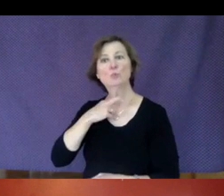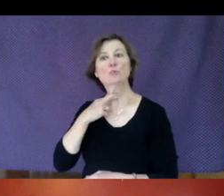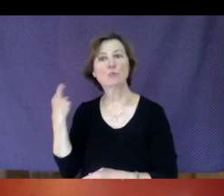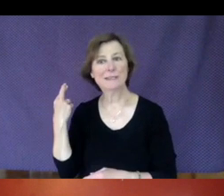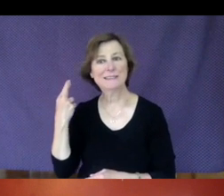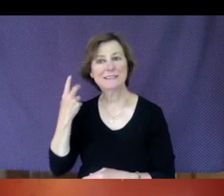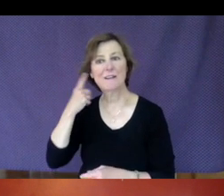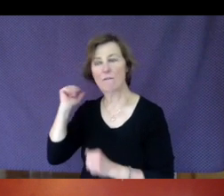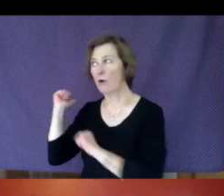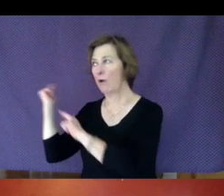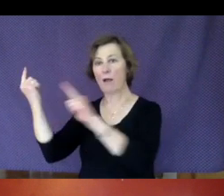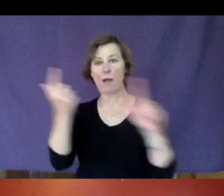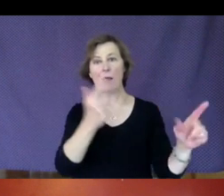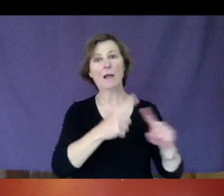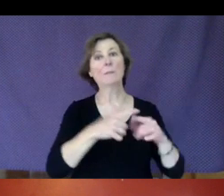But they're still delivering about